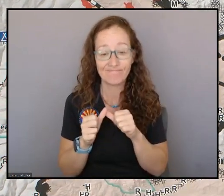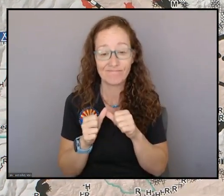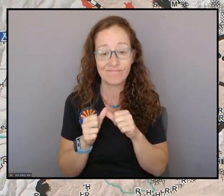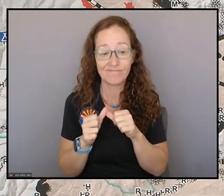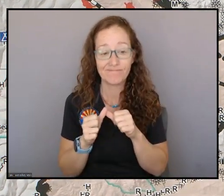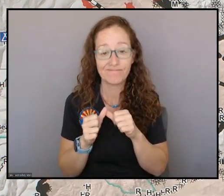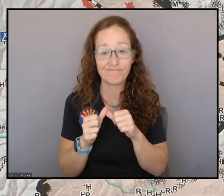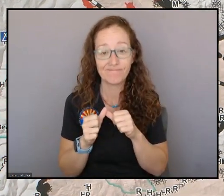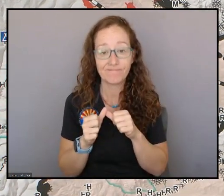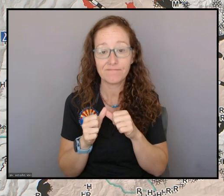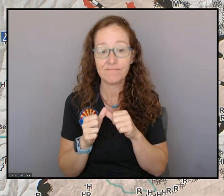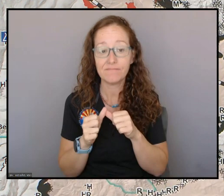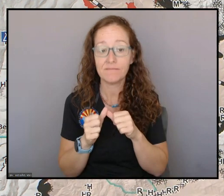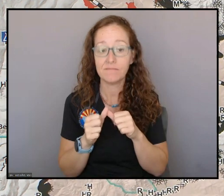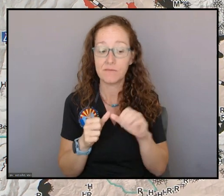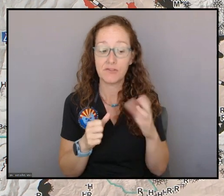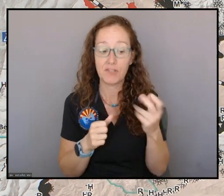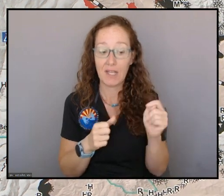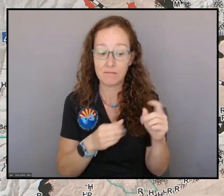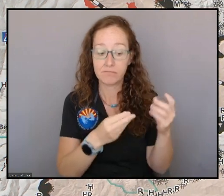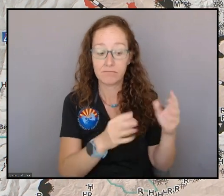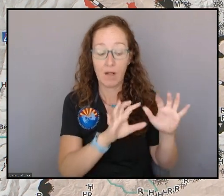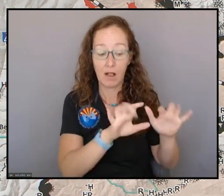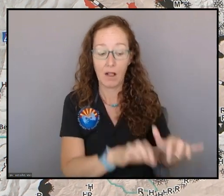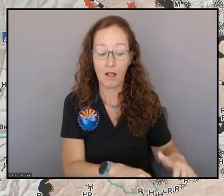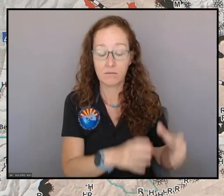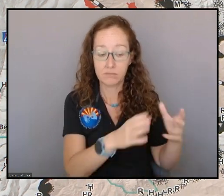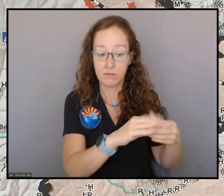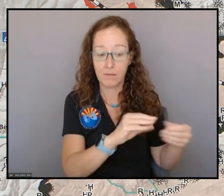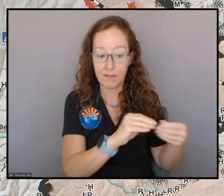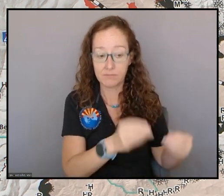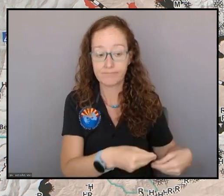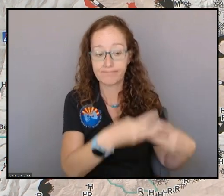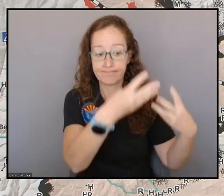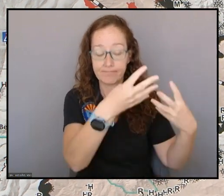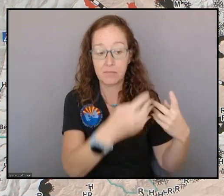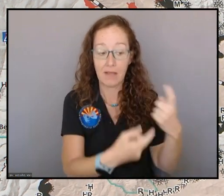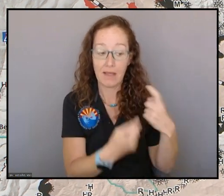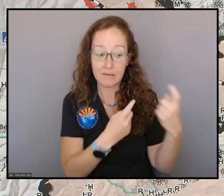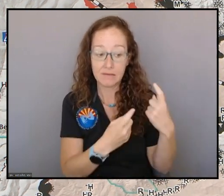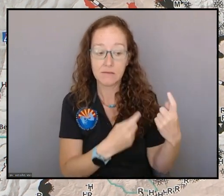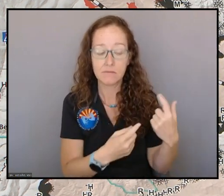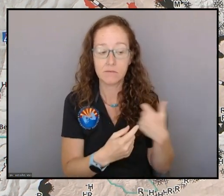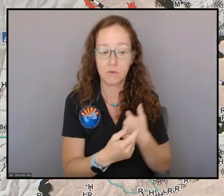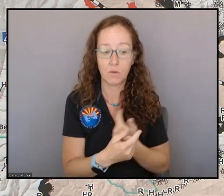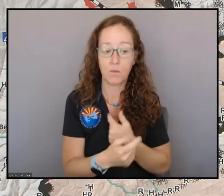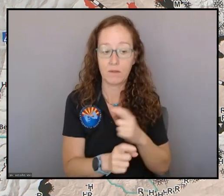in the chat, ask the questions that you guys would like answers to. We can help those out as best we can as